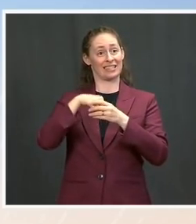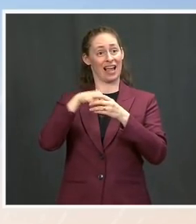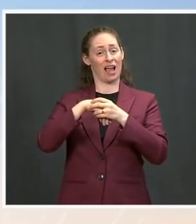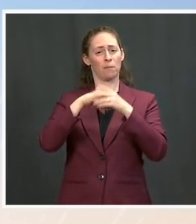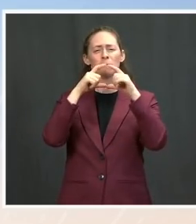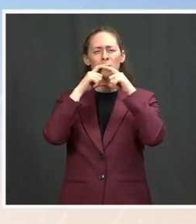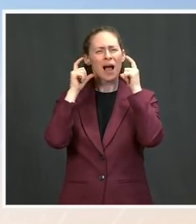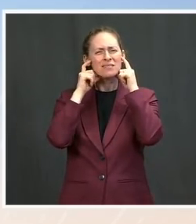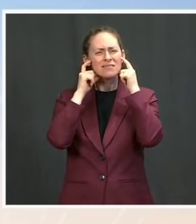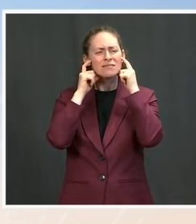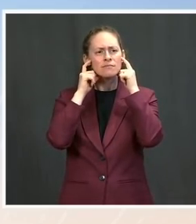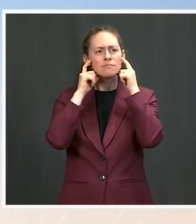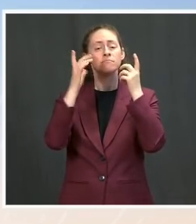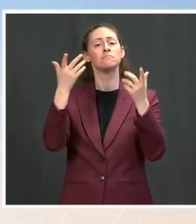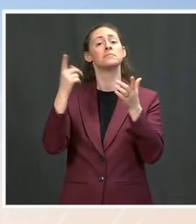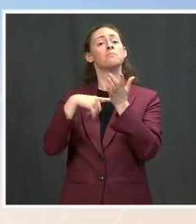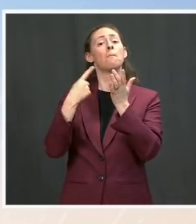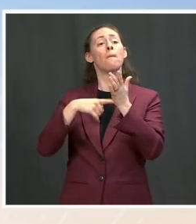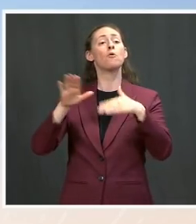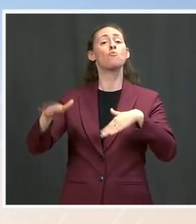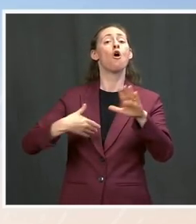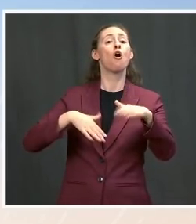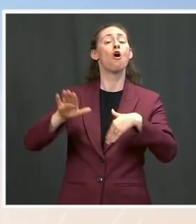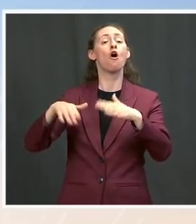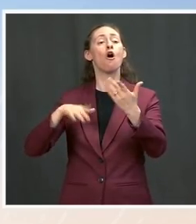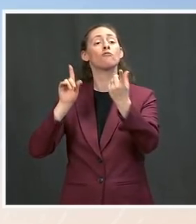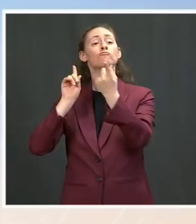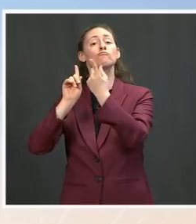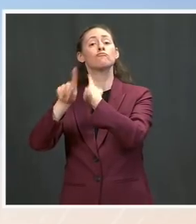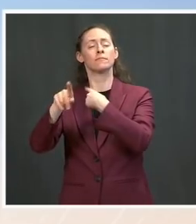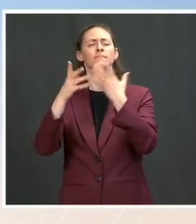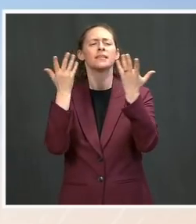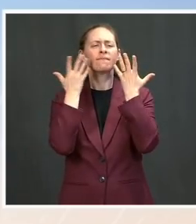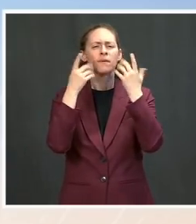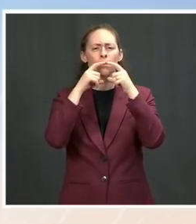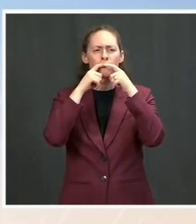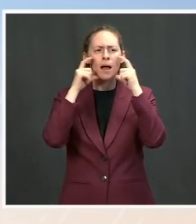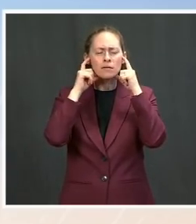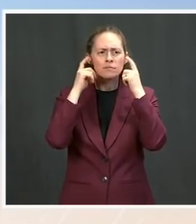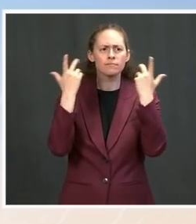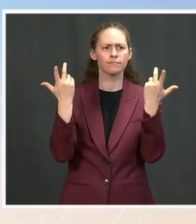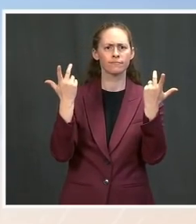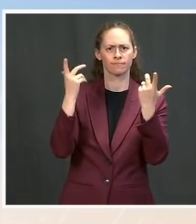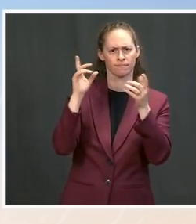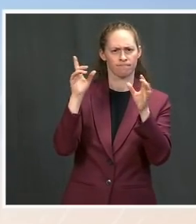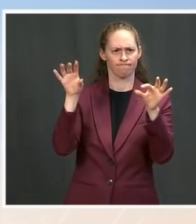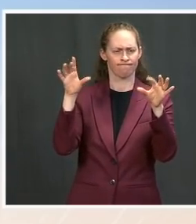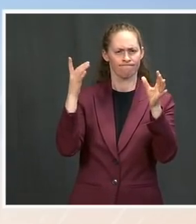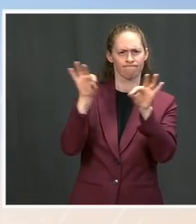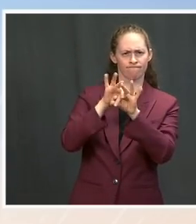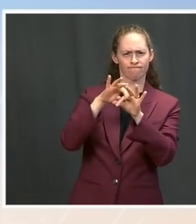who will be in the building and how we will apply, we're still working through that internally. The Press: And, Jen, there were some reports